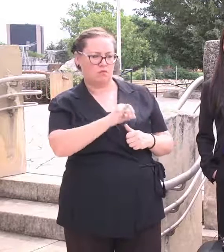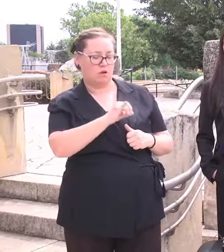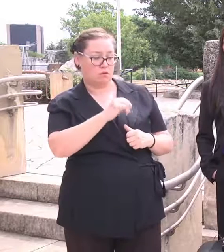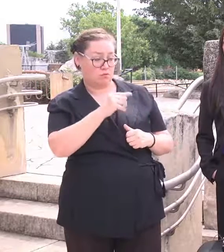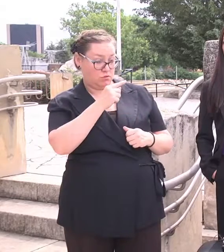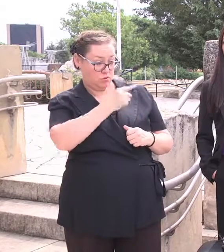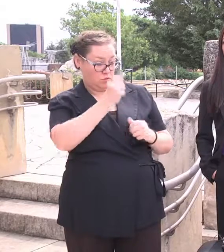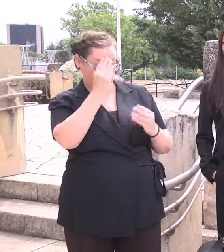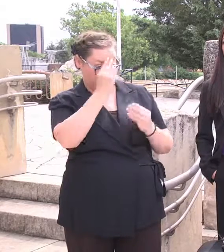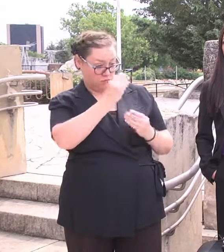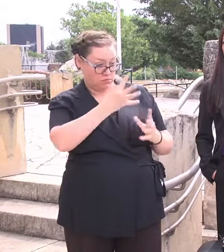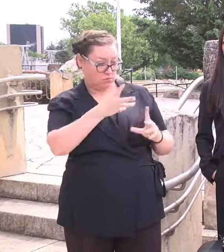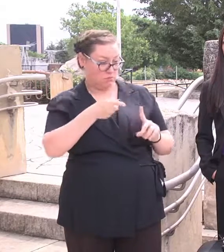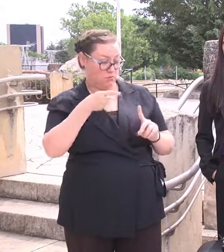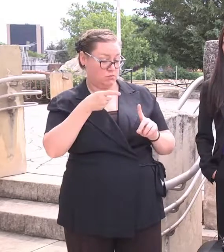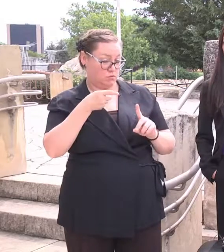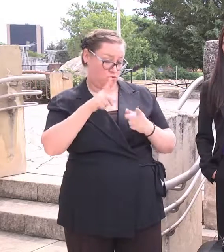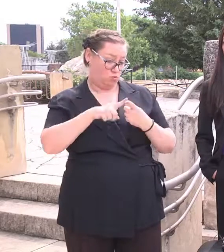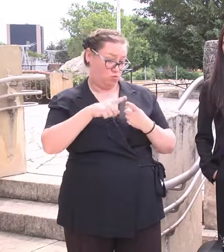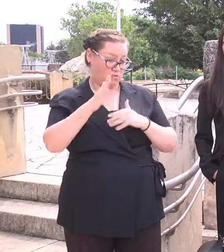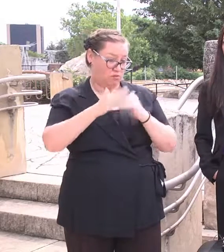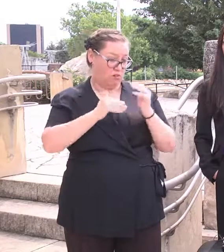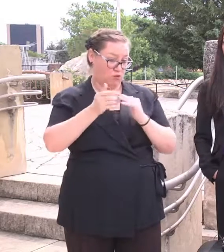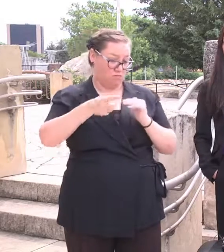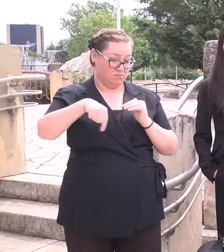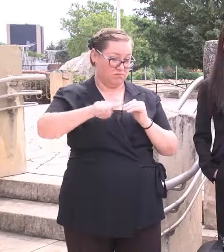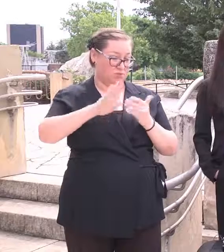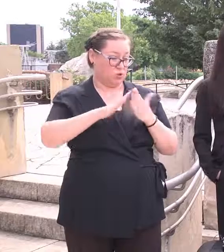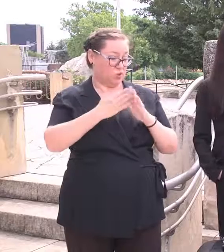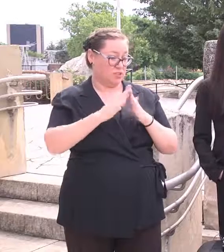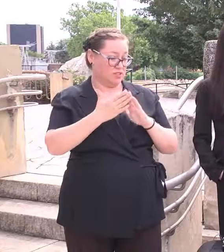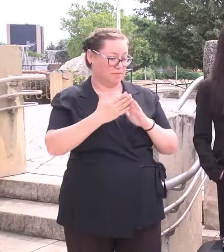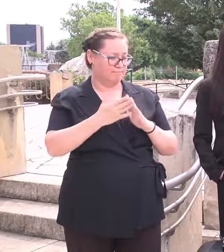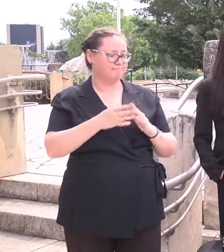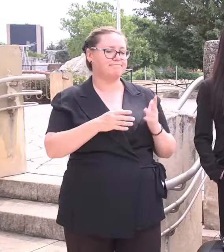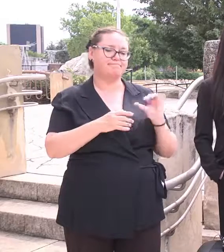you could say to comfort the community for those concerns yeah we appreciate